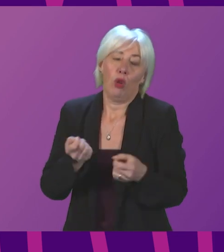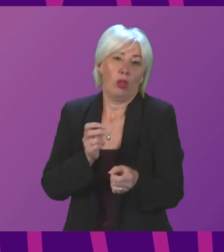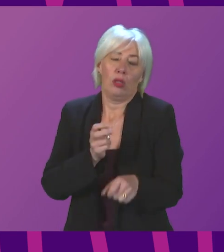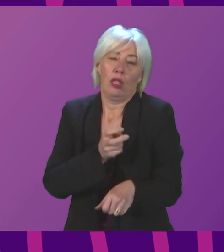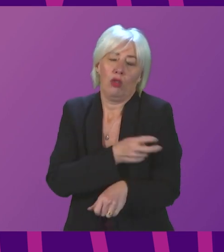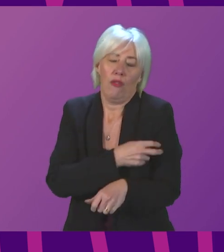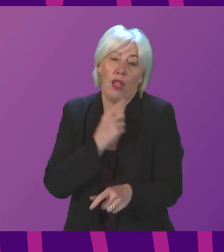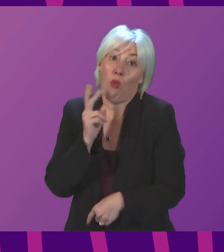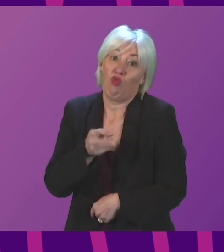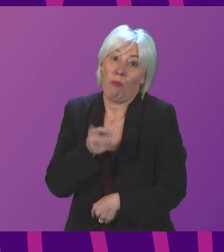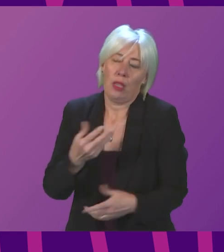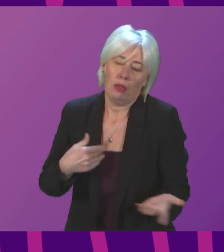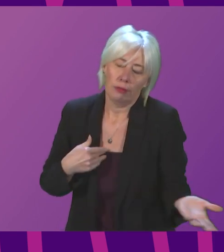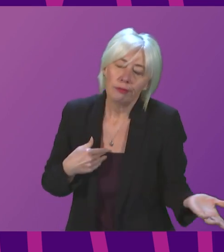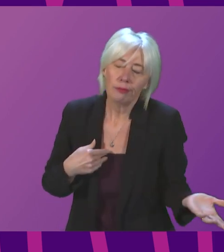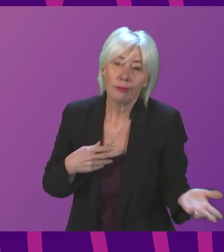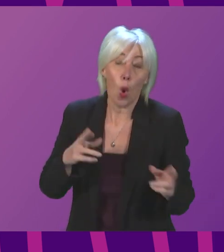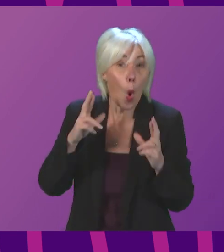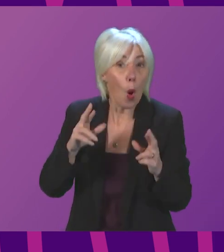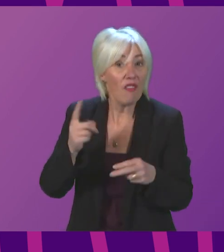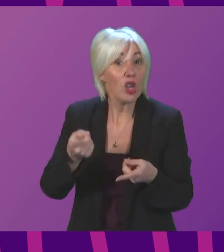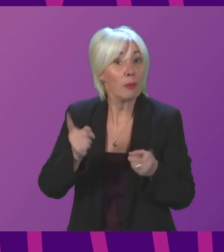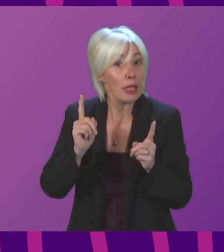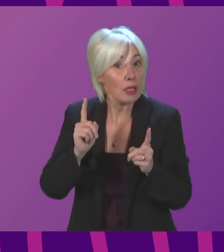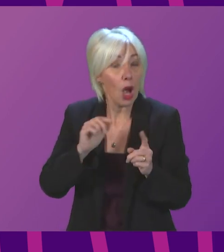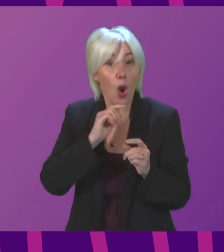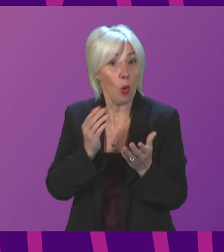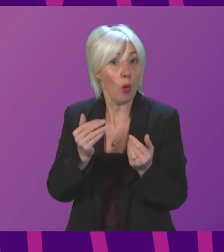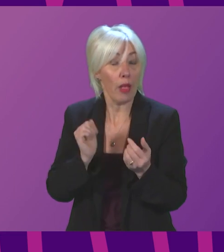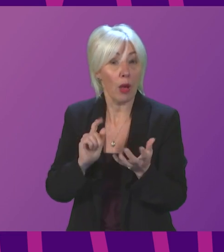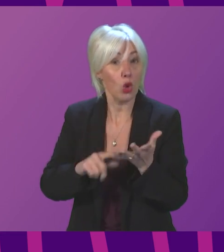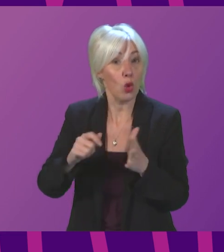I hope that the First Minister will also welcome the UK Government’s investment in Nigg,